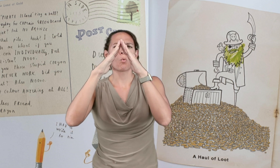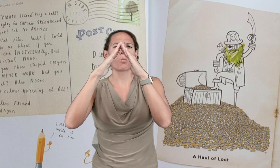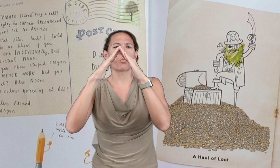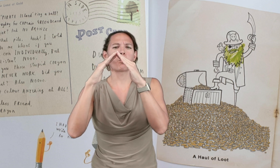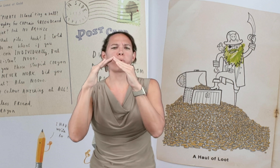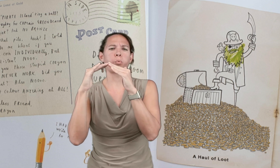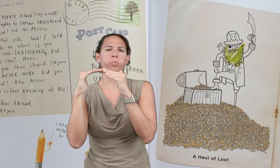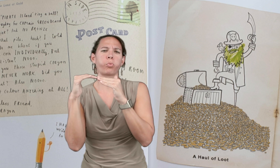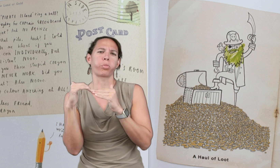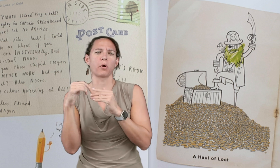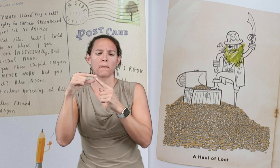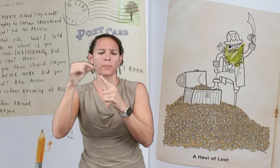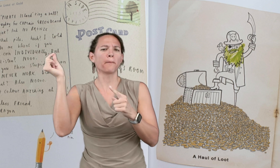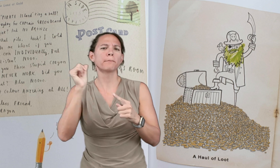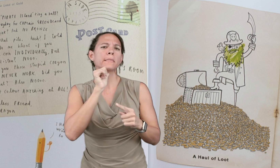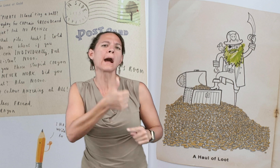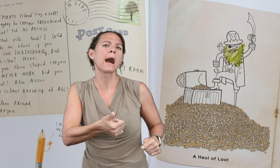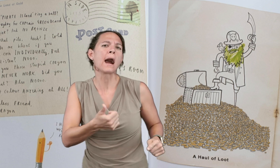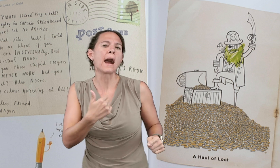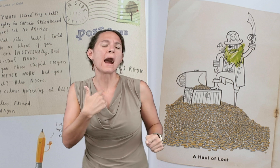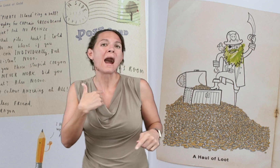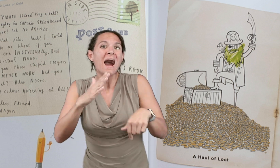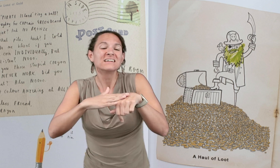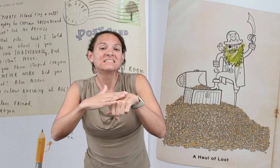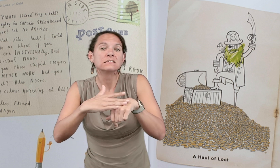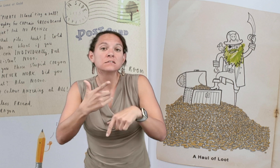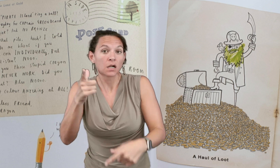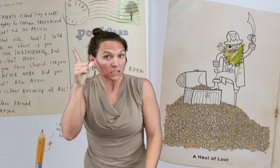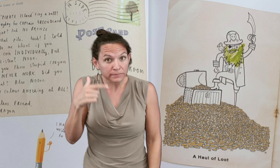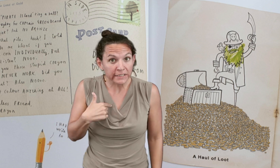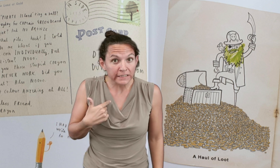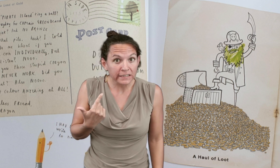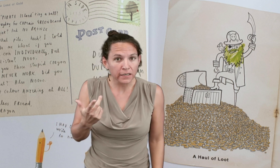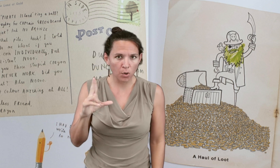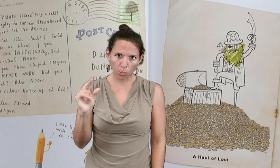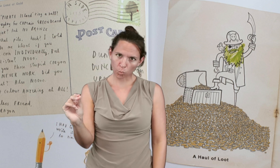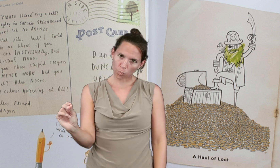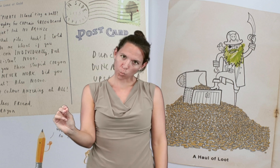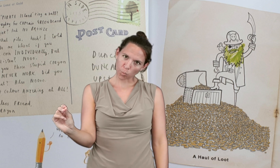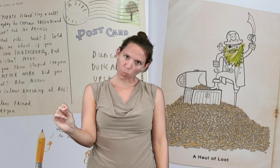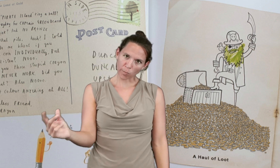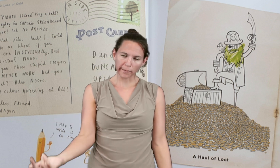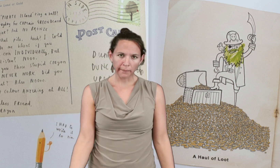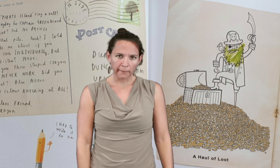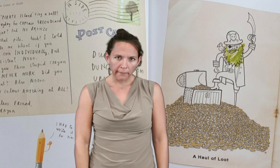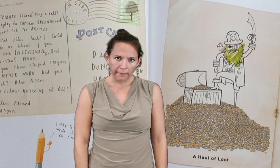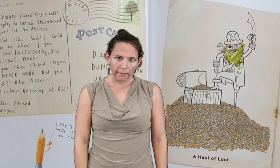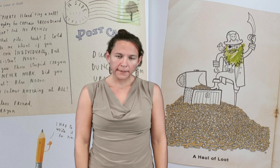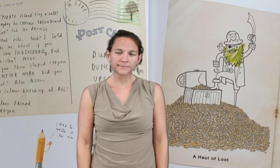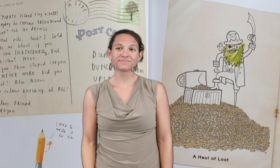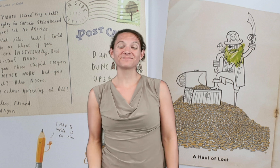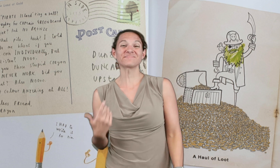you if you continue to use me, I will go blunt. I wouldnʻt be sharp. Did you listen to me? No!